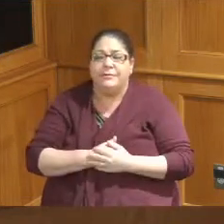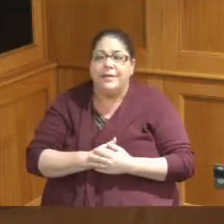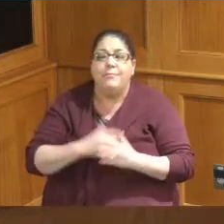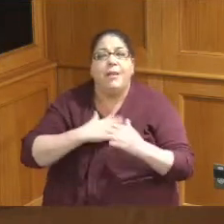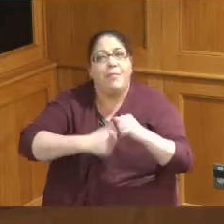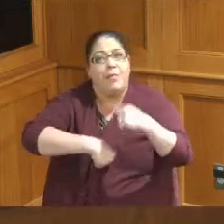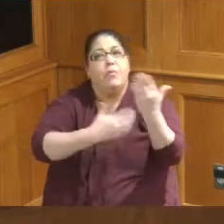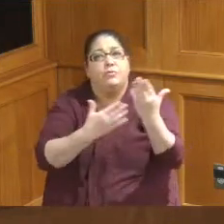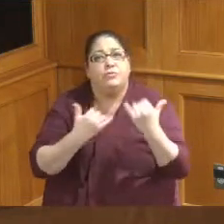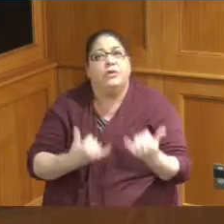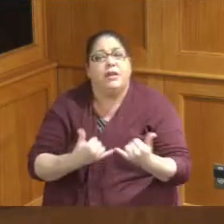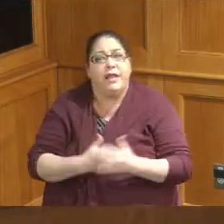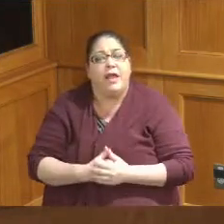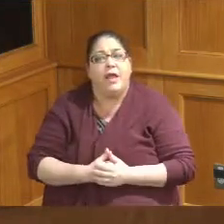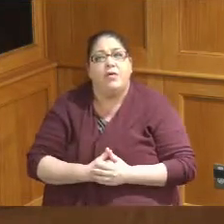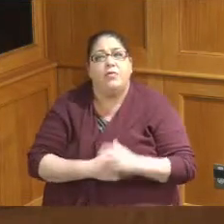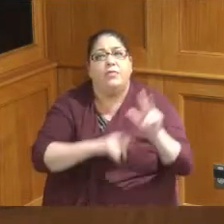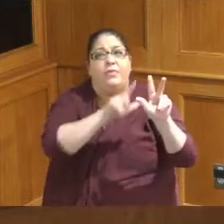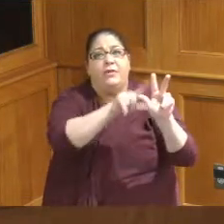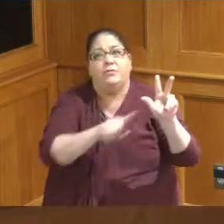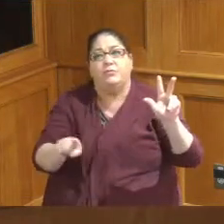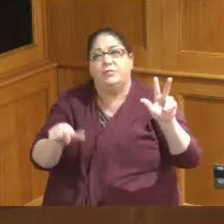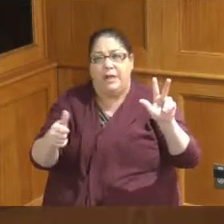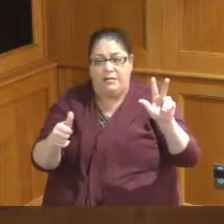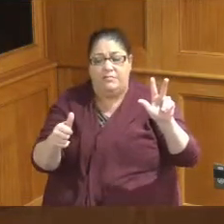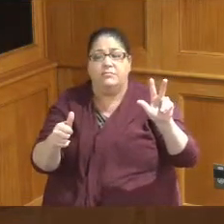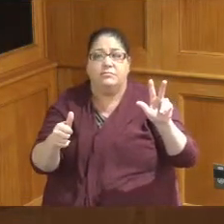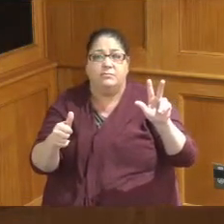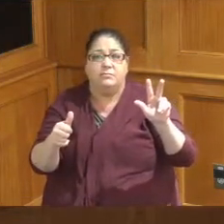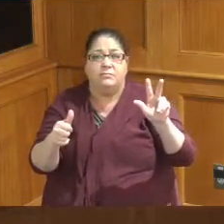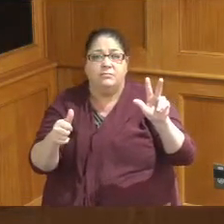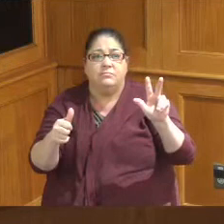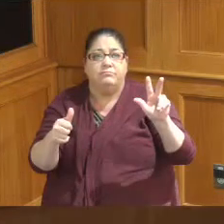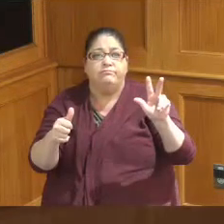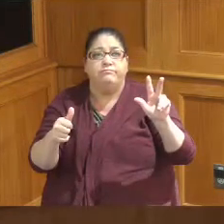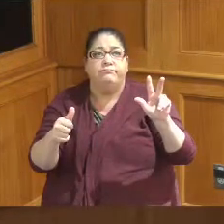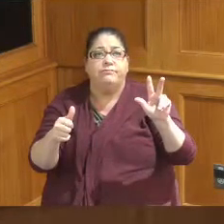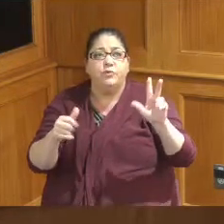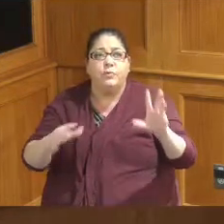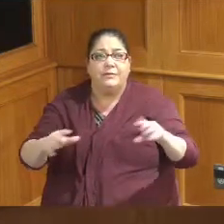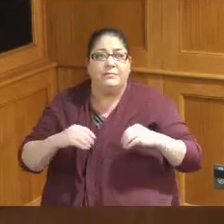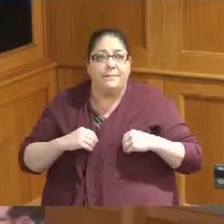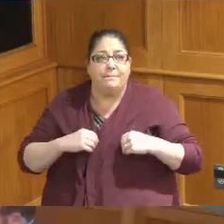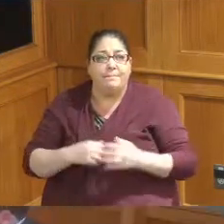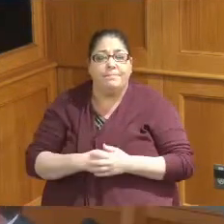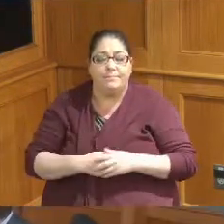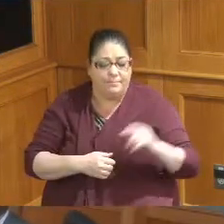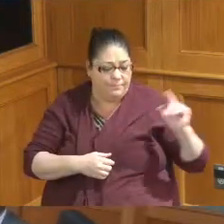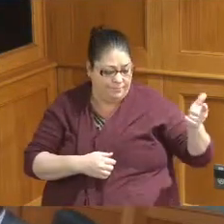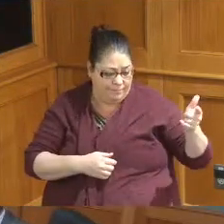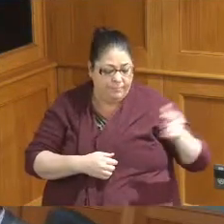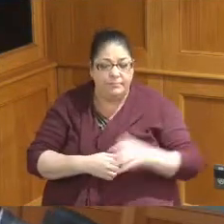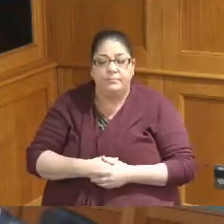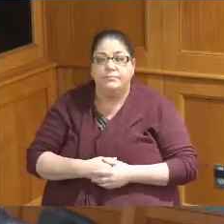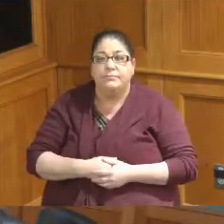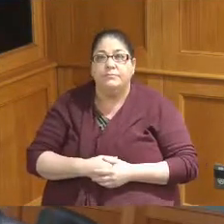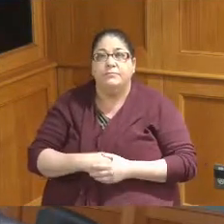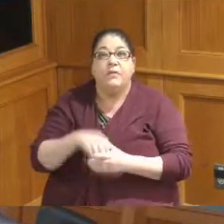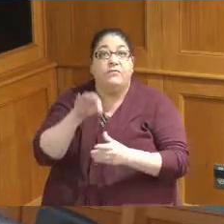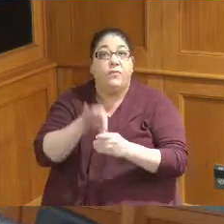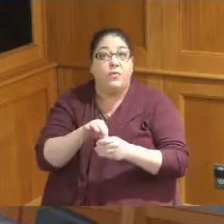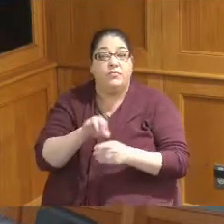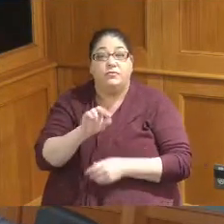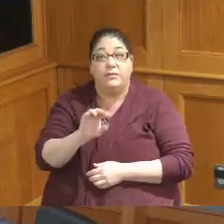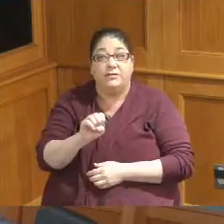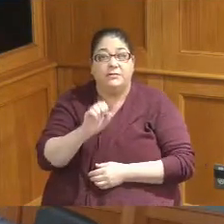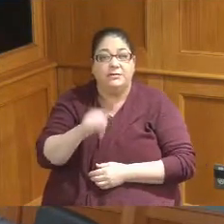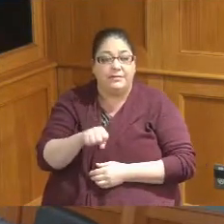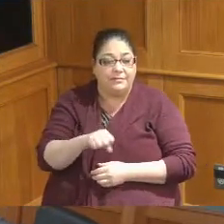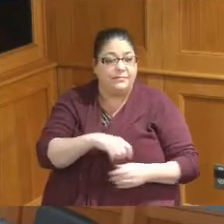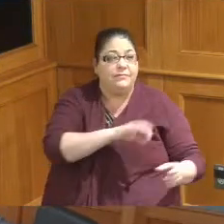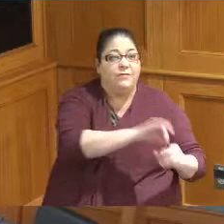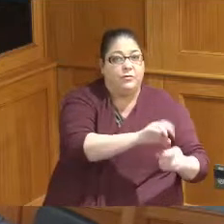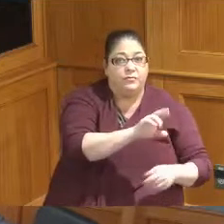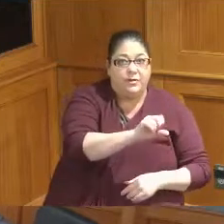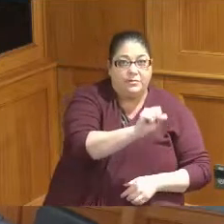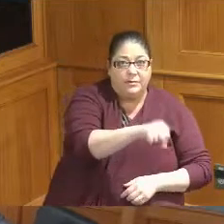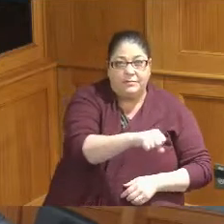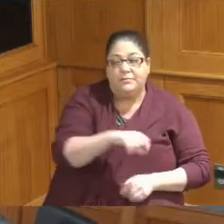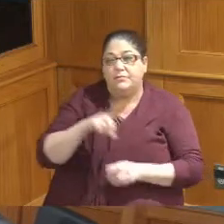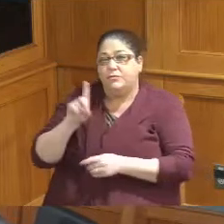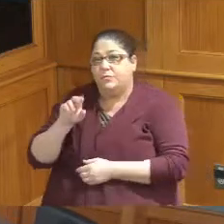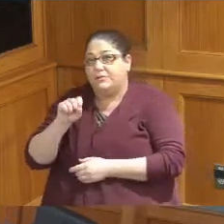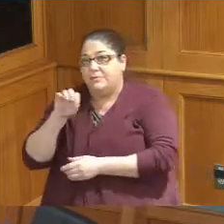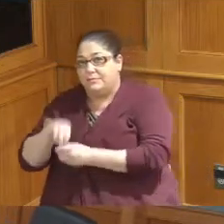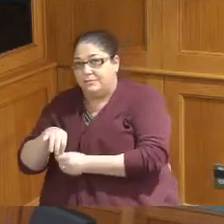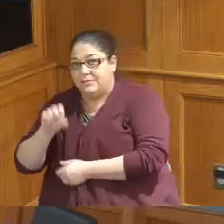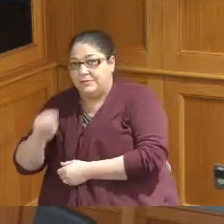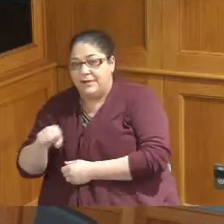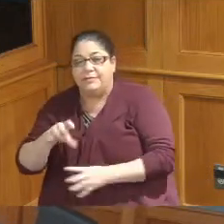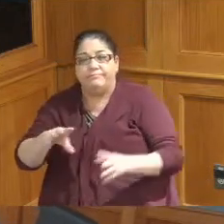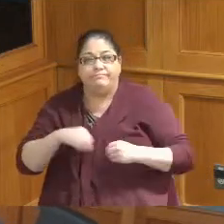emotions items three through ten to be approved second missionaries yes yes thank you so much